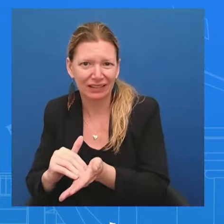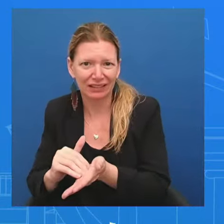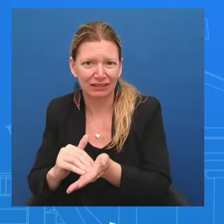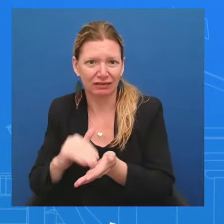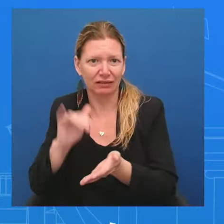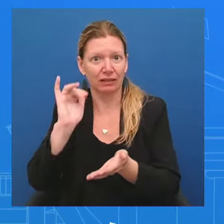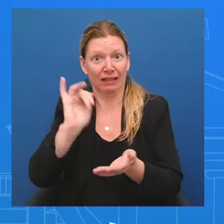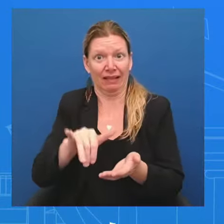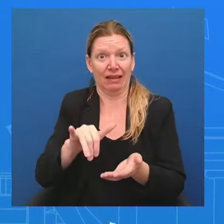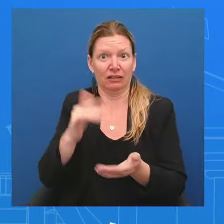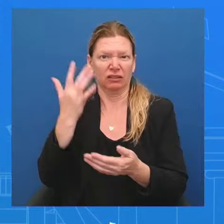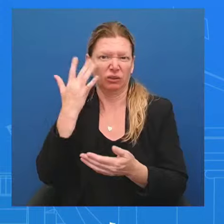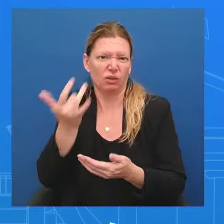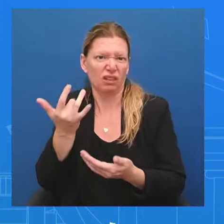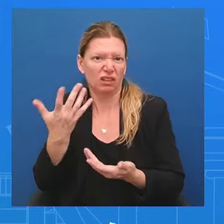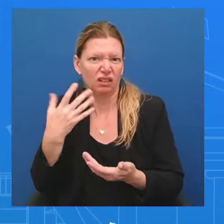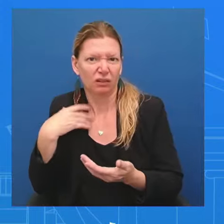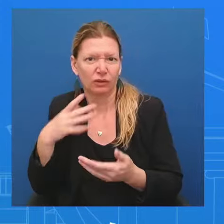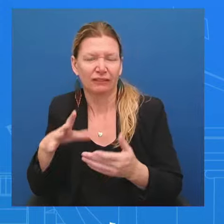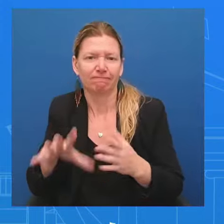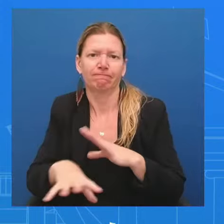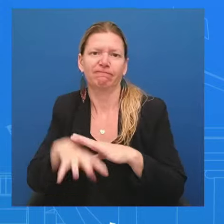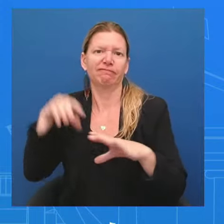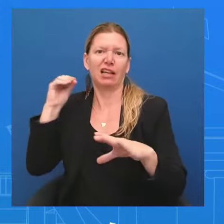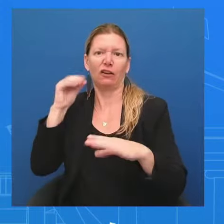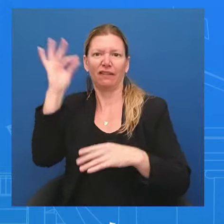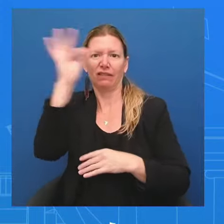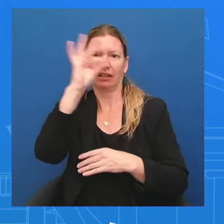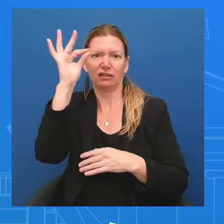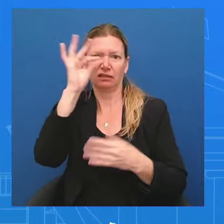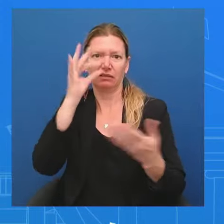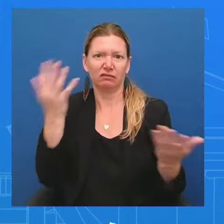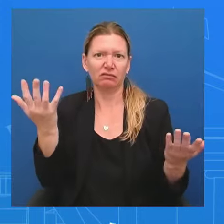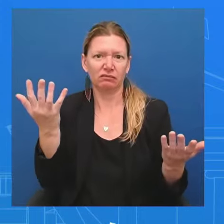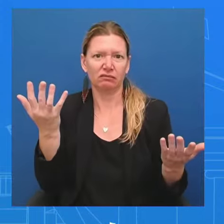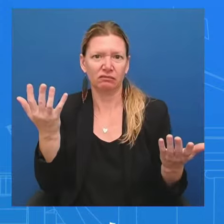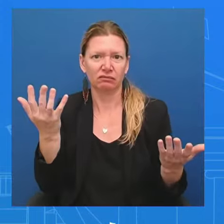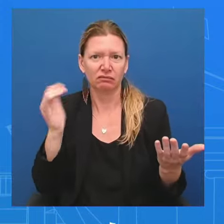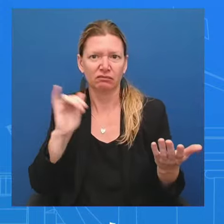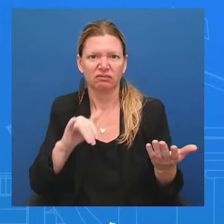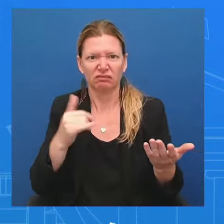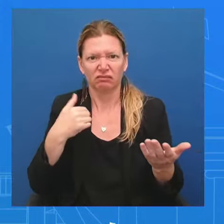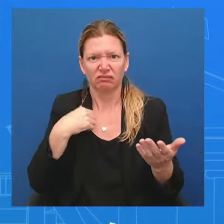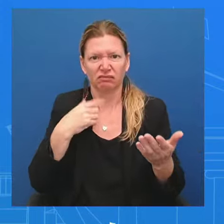which tragically killed a father and some of his kids. We atoned for it, we learned from it